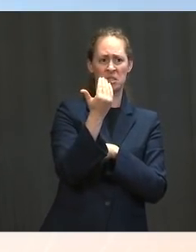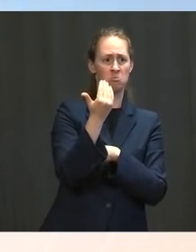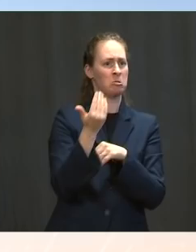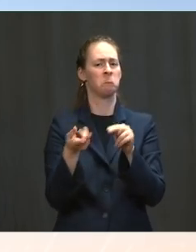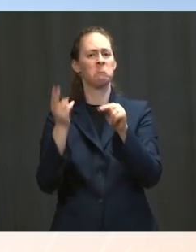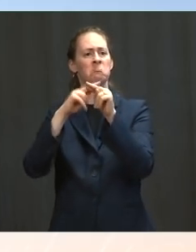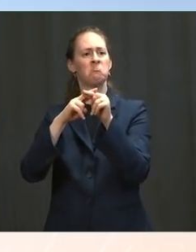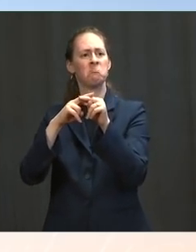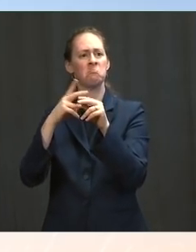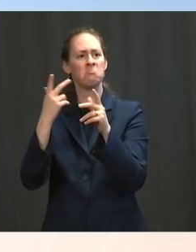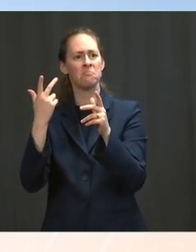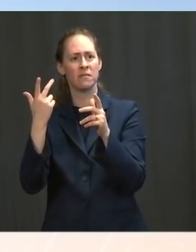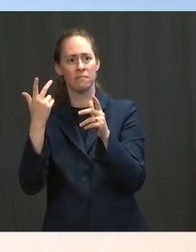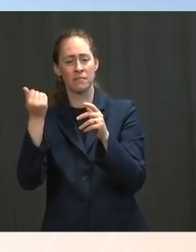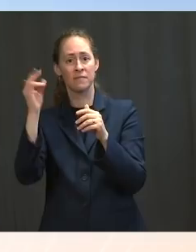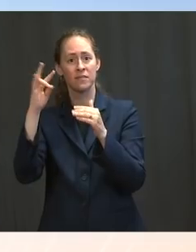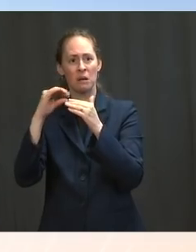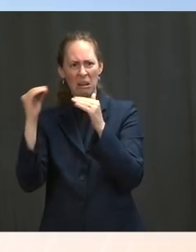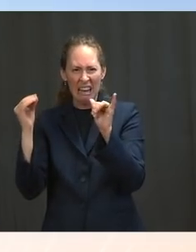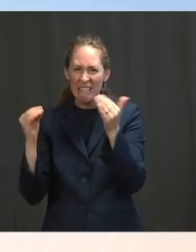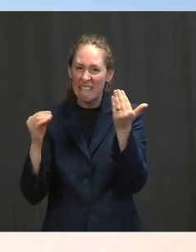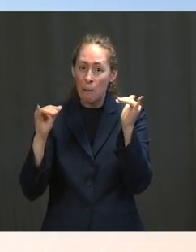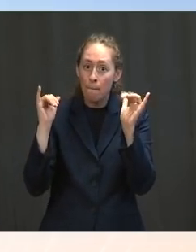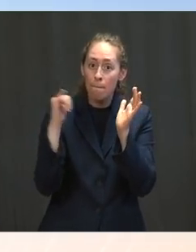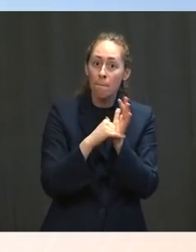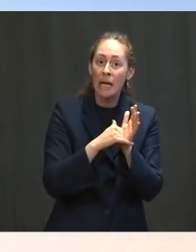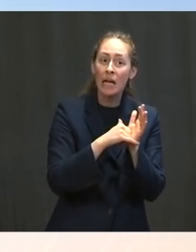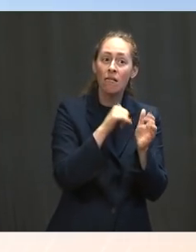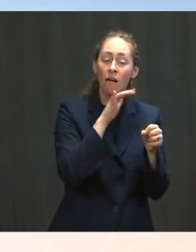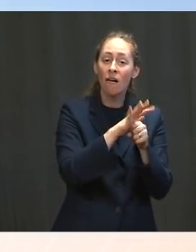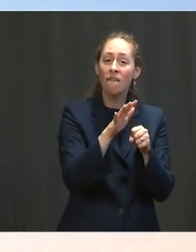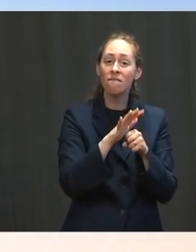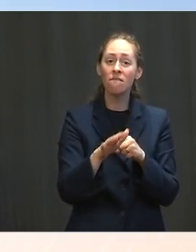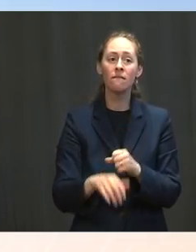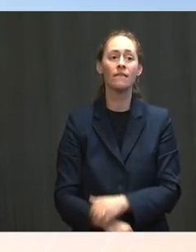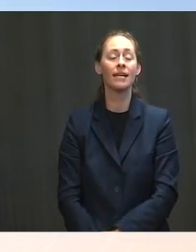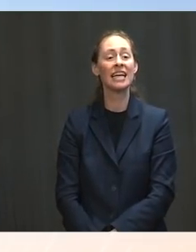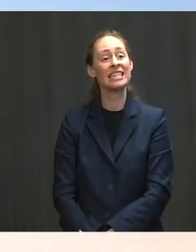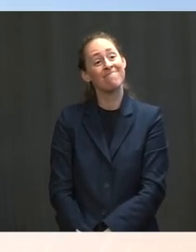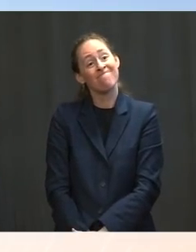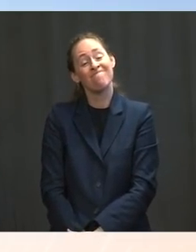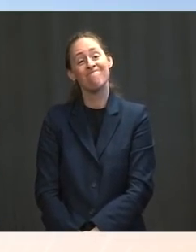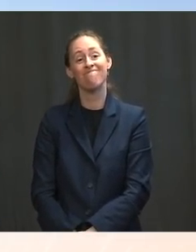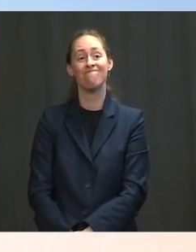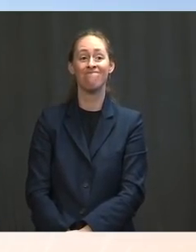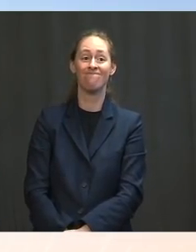Ms. Psaki: It is a worker's market right now, and I can't assess industry to industry without having more details --